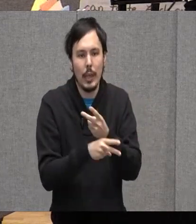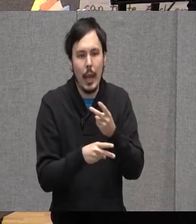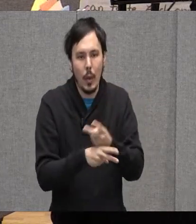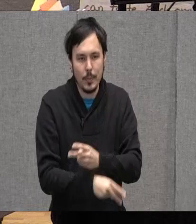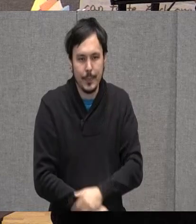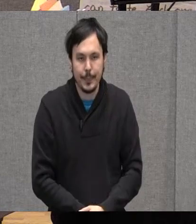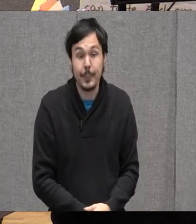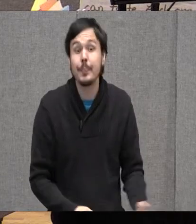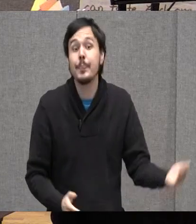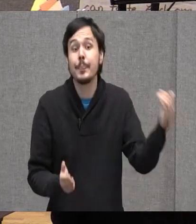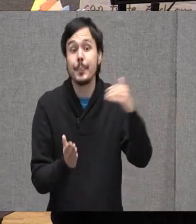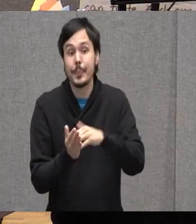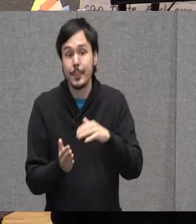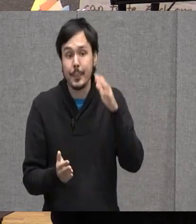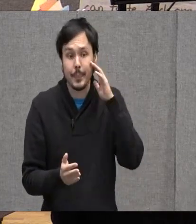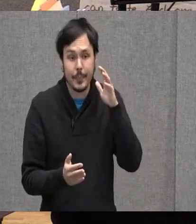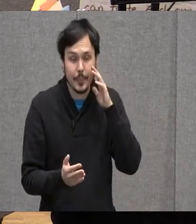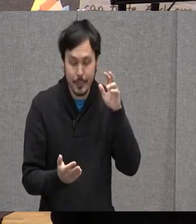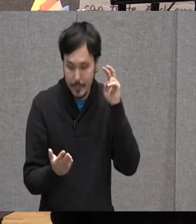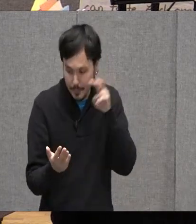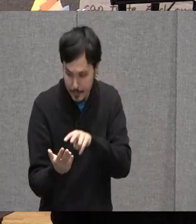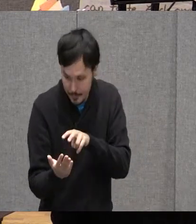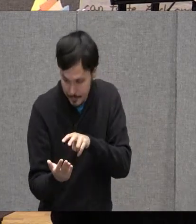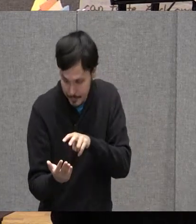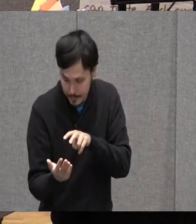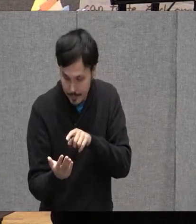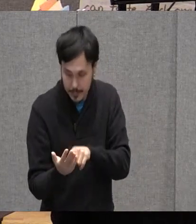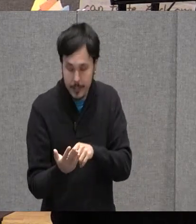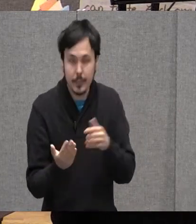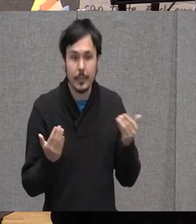So again, we go into what quantities do we have?